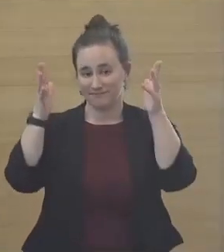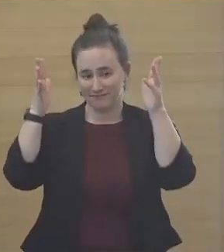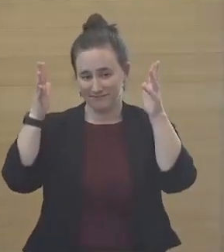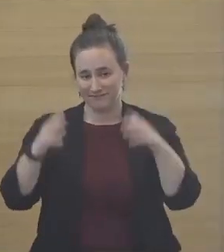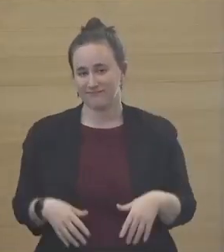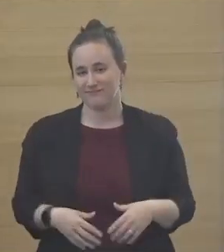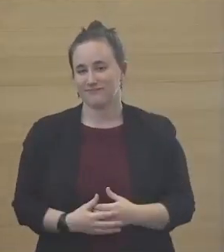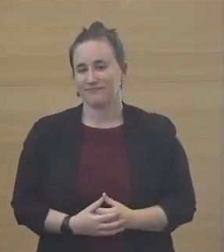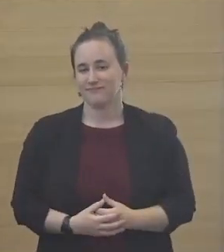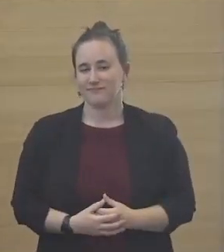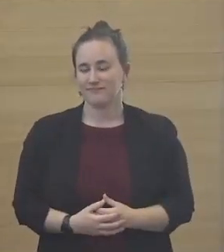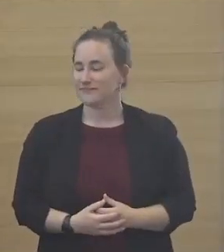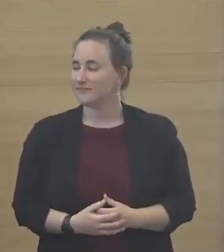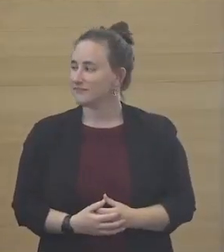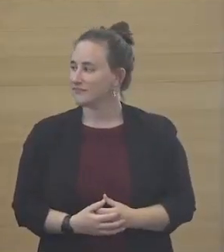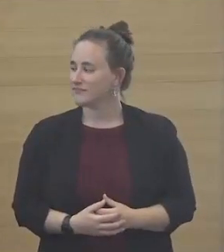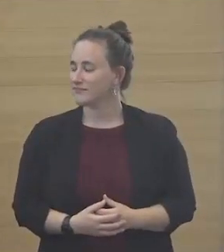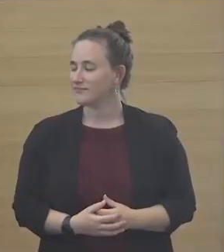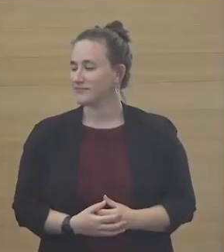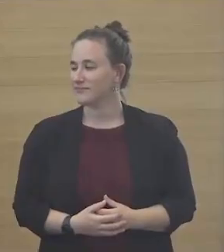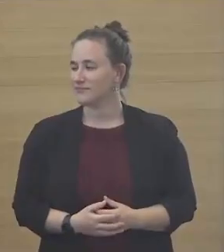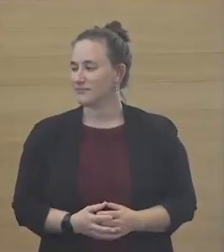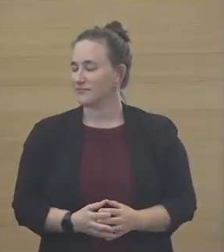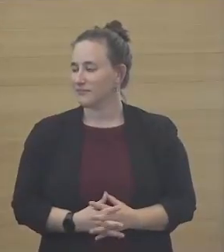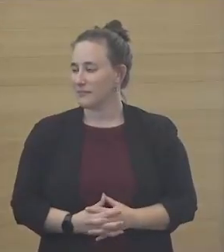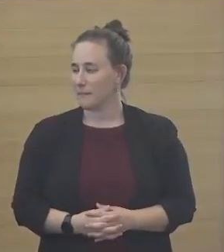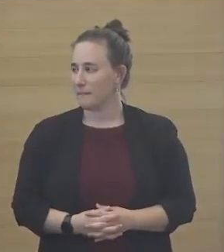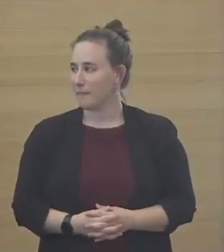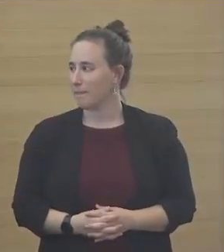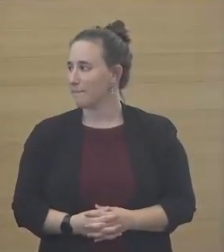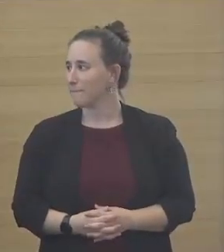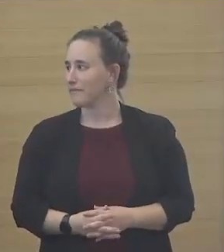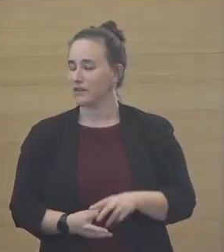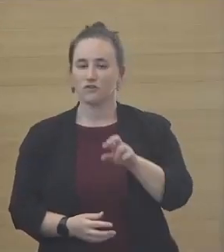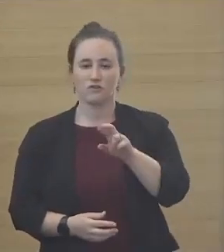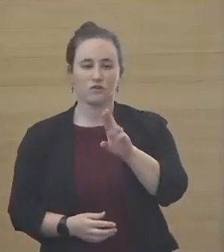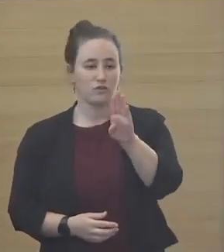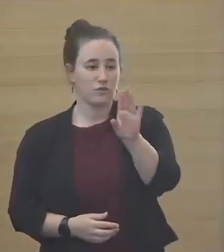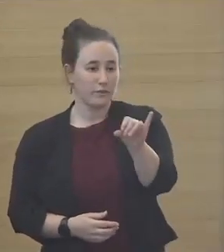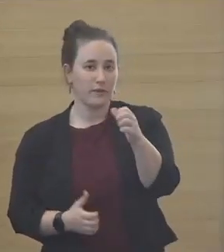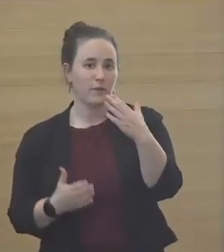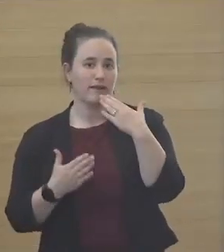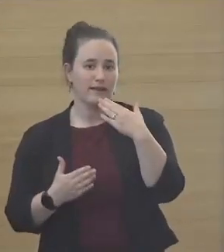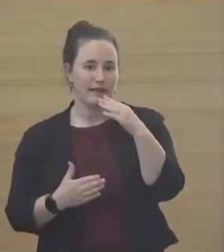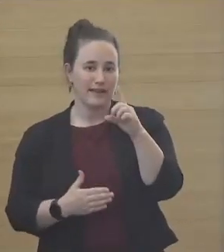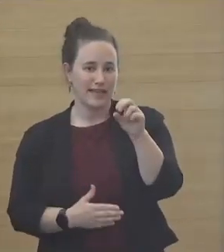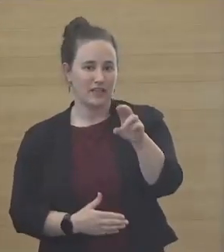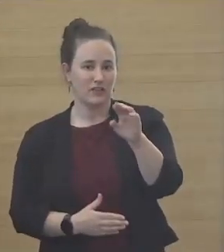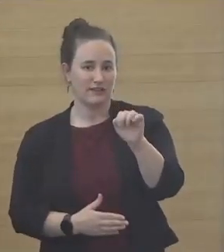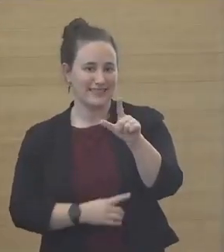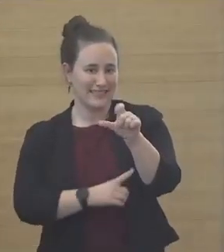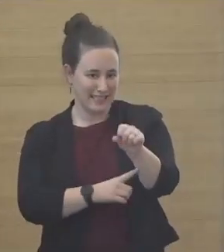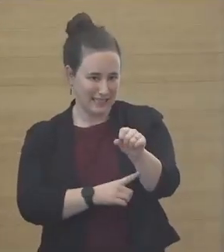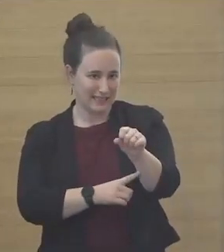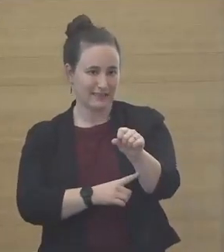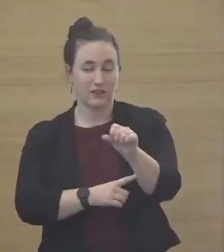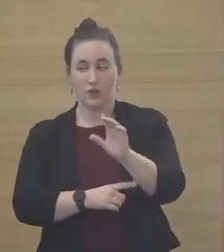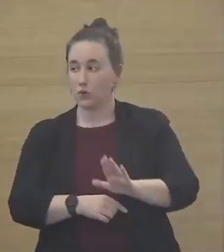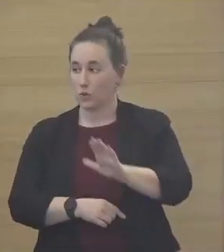Well, I just want to thank Easter Seals, teach disability history committee so much